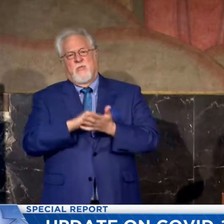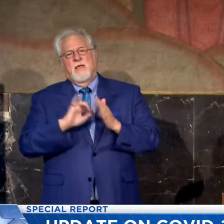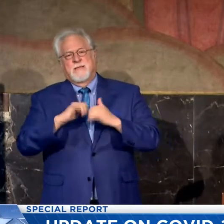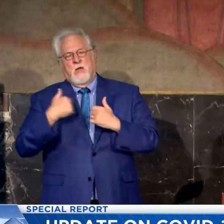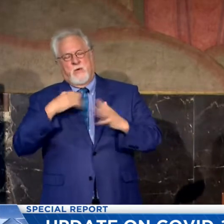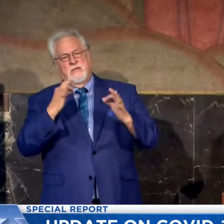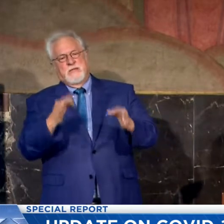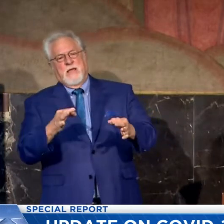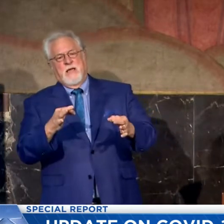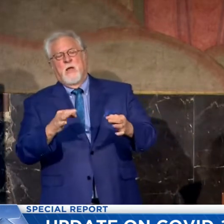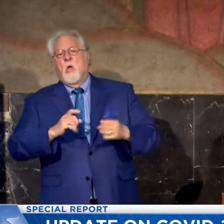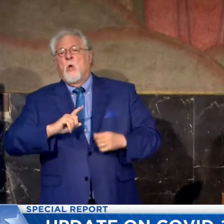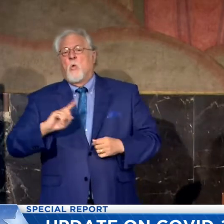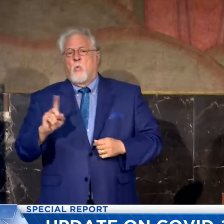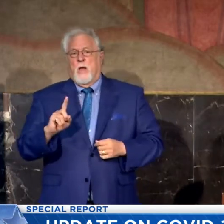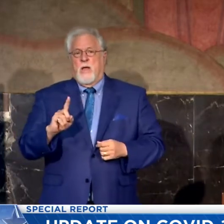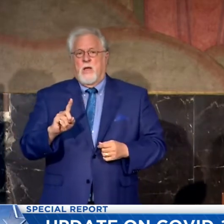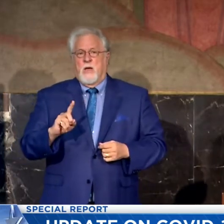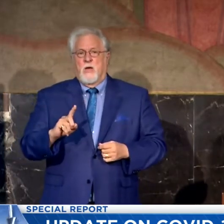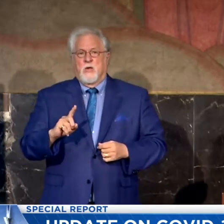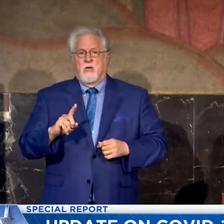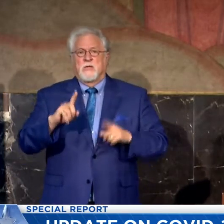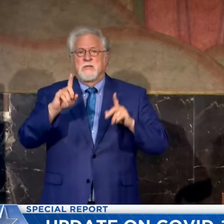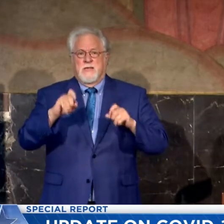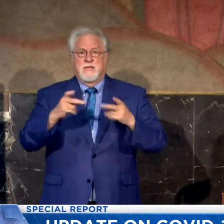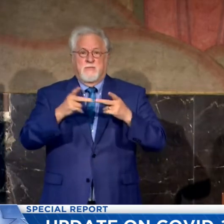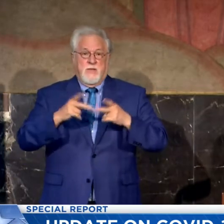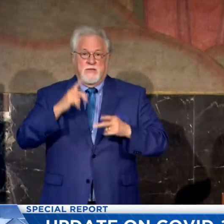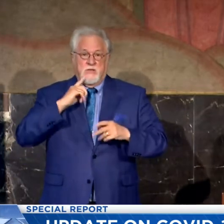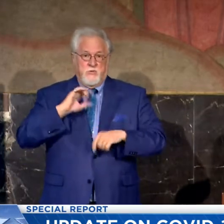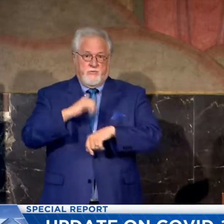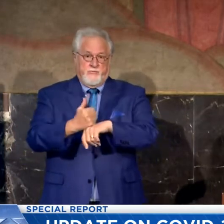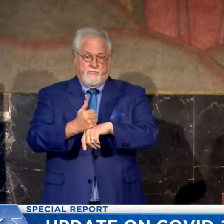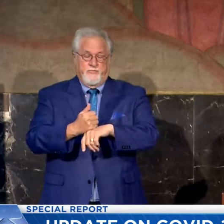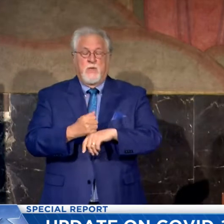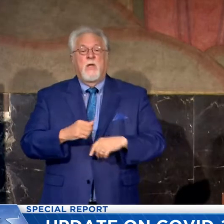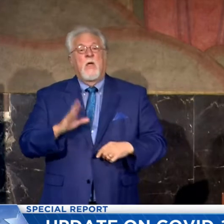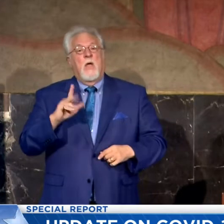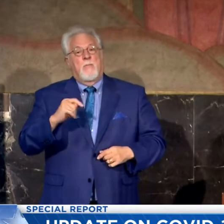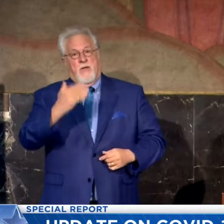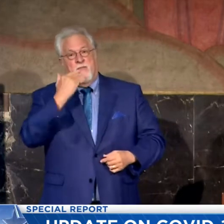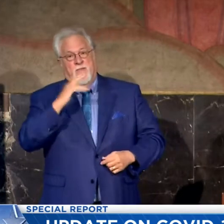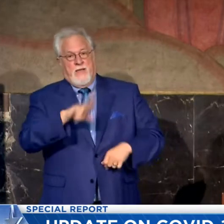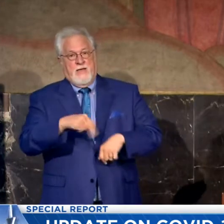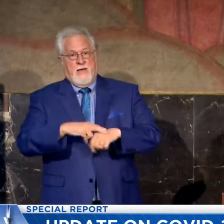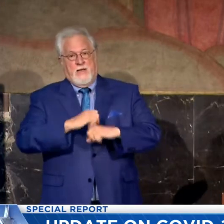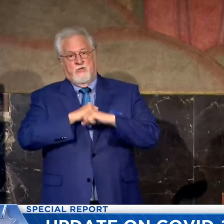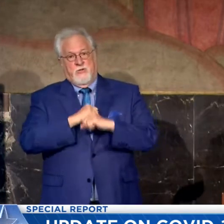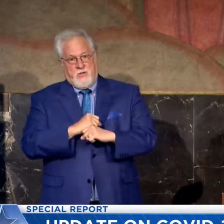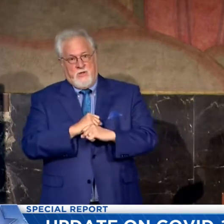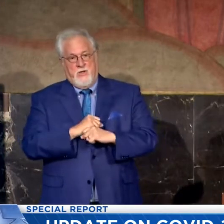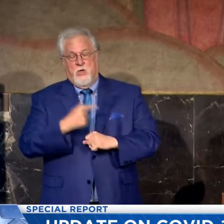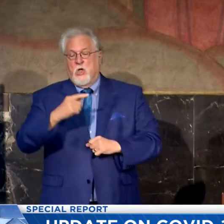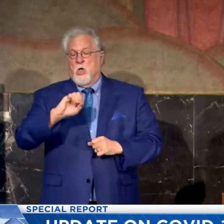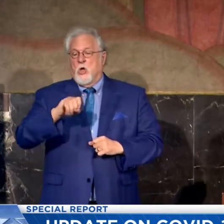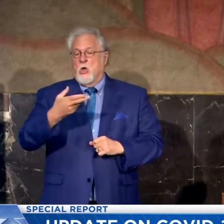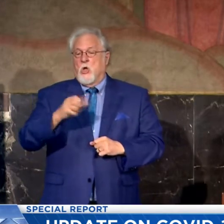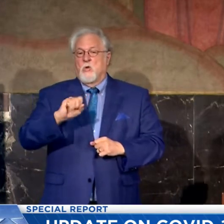BECAUSE THERE AND CONGRESS SITTING OR IN RELATIVE HOTSPOT. THAT IS HOW WE DECIDE WHERE THE